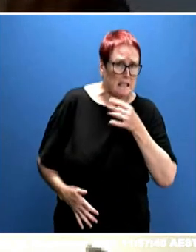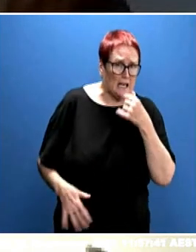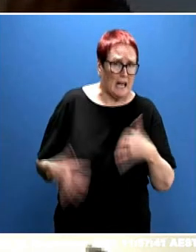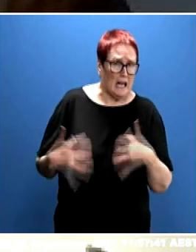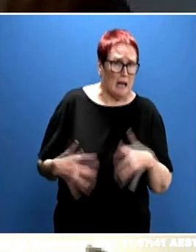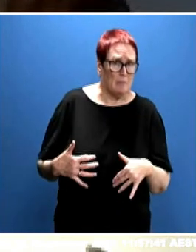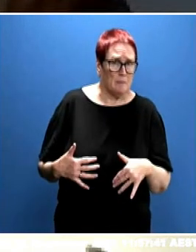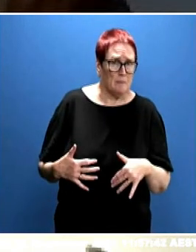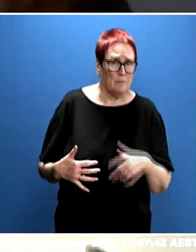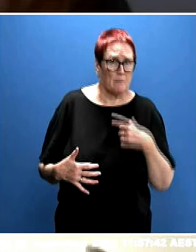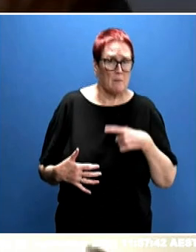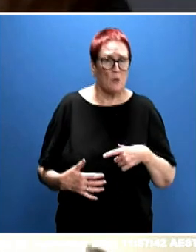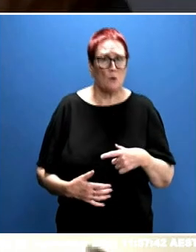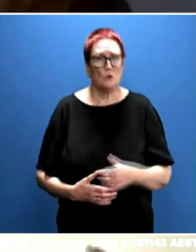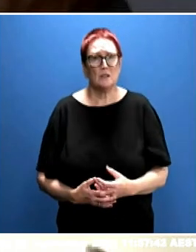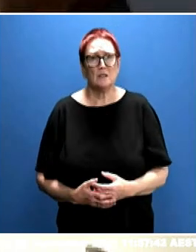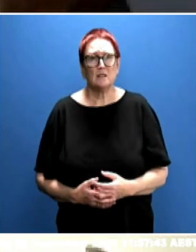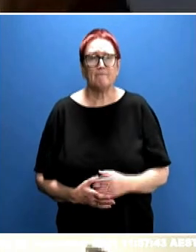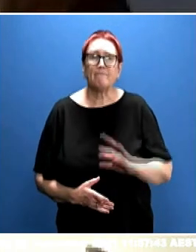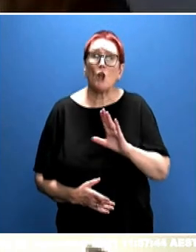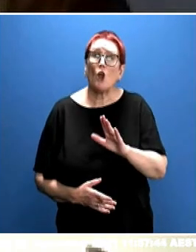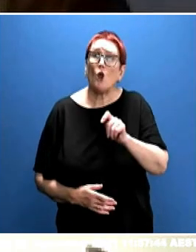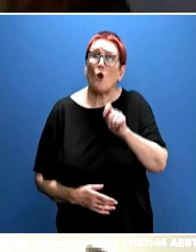as her court matters were in regards to driving a car.